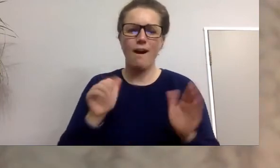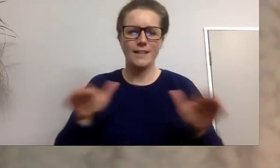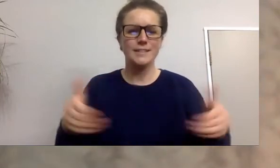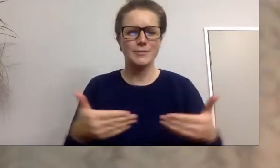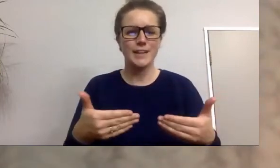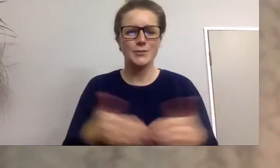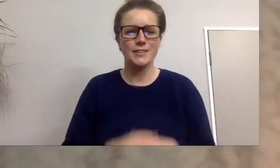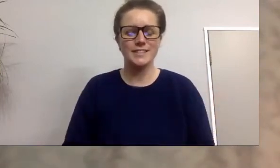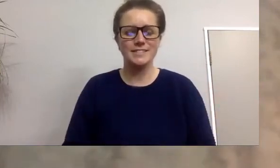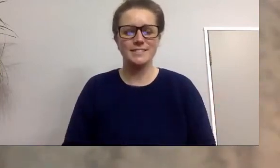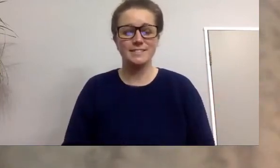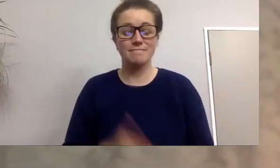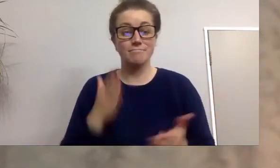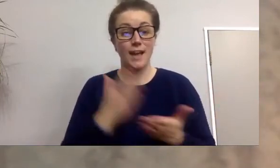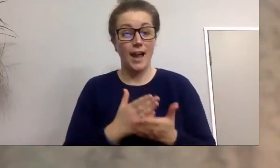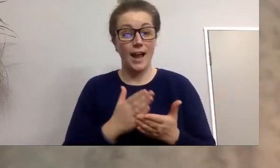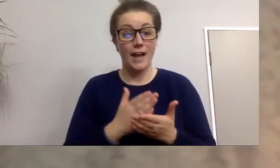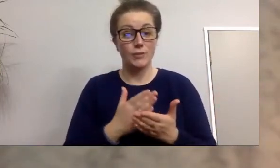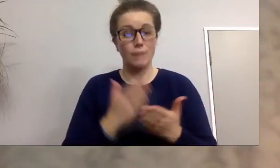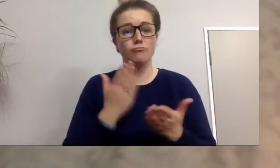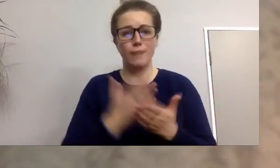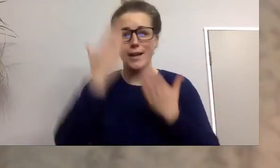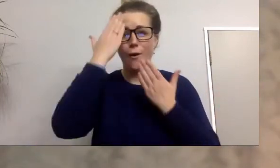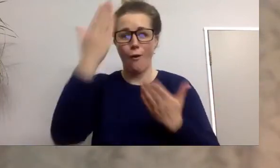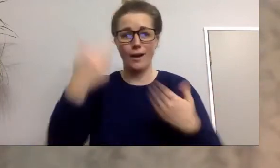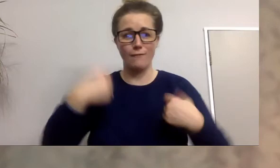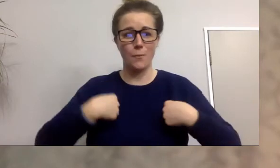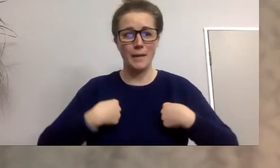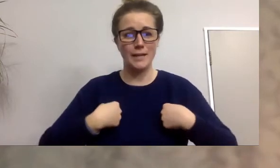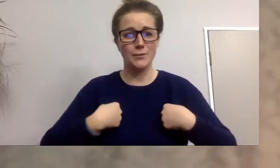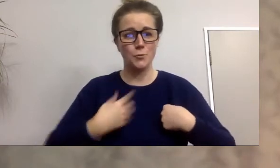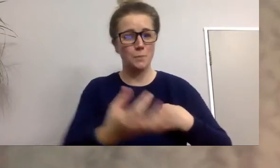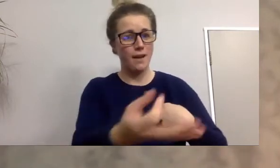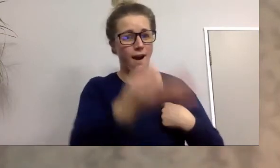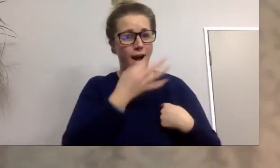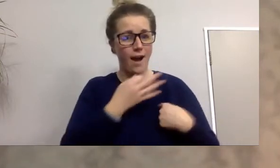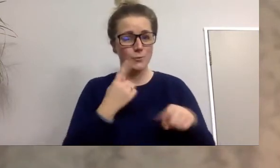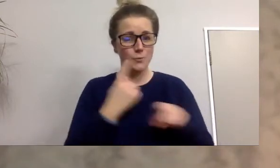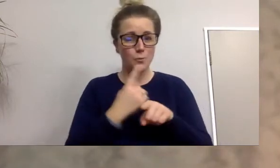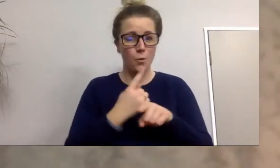it's actually an honour to be asked to talk about the work that I've done in